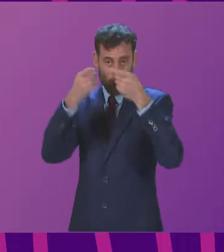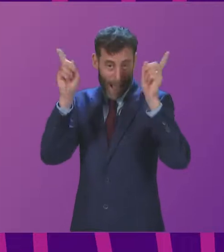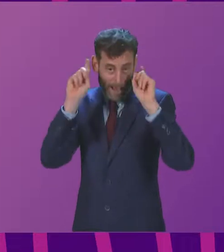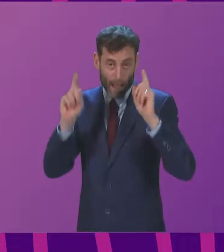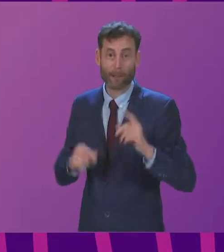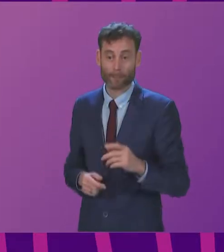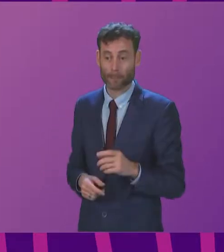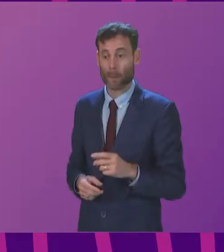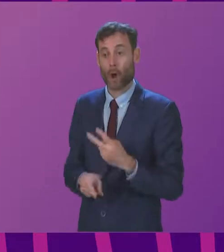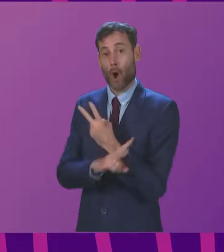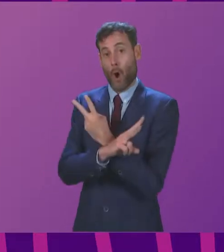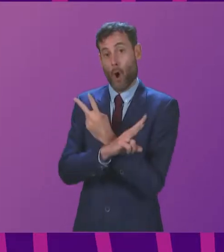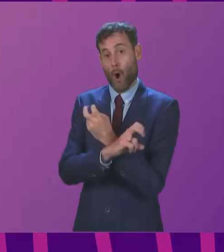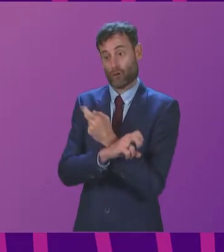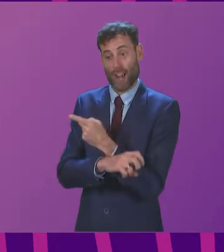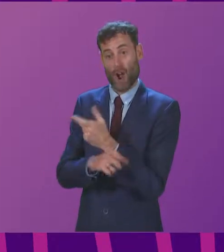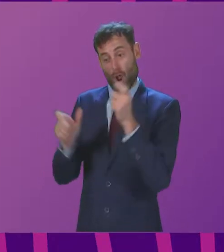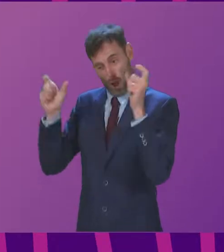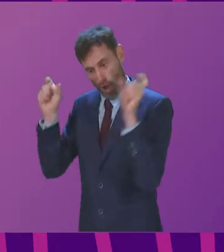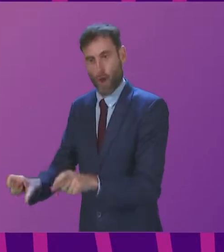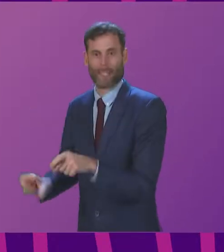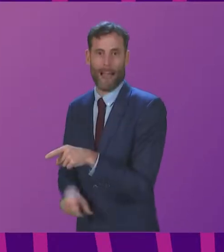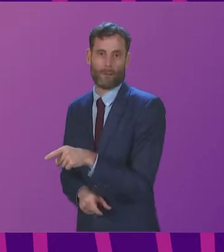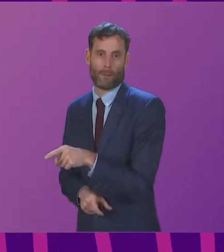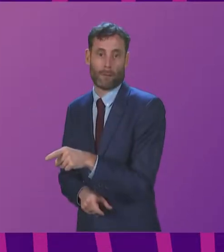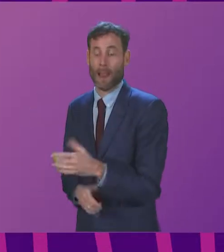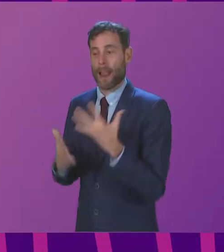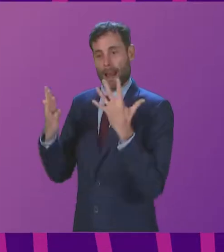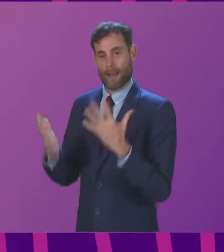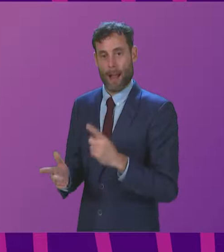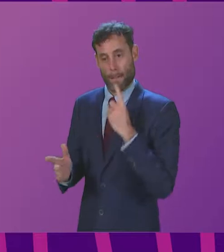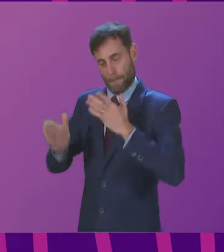Austria is now back in full lockdown and is mandating compulsory vaccination.